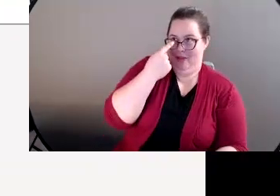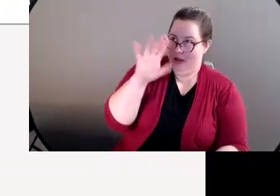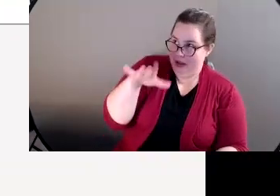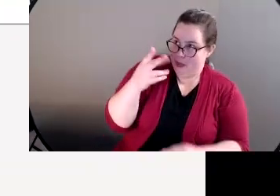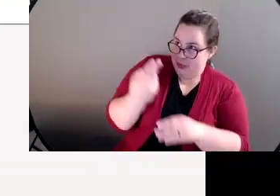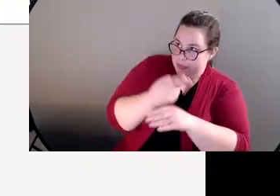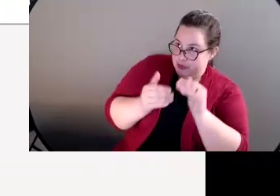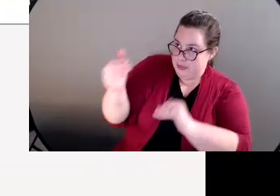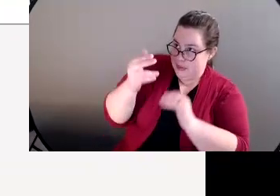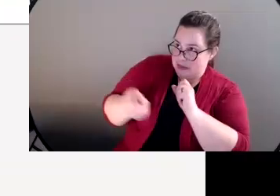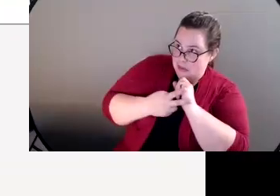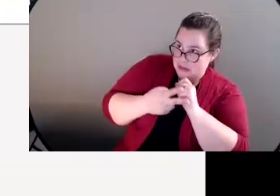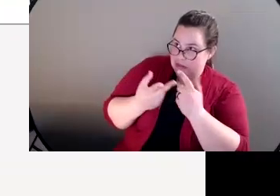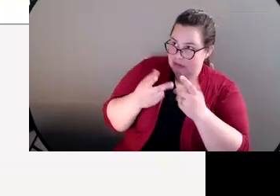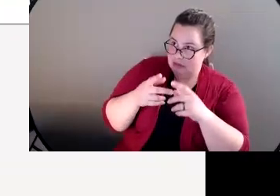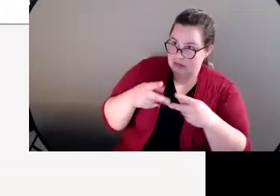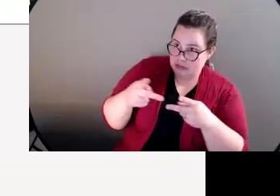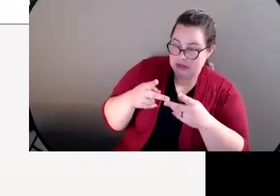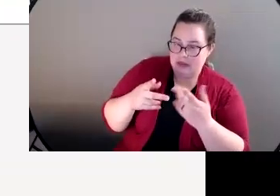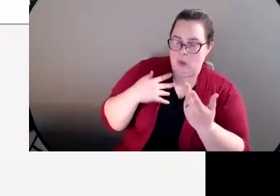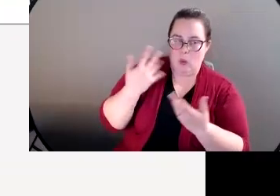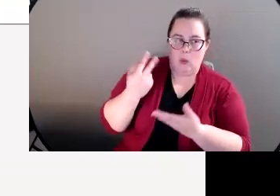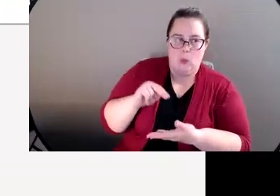then I think we would probably take a look at it more closely.